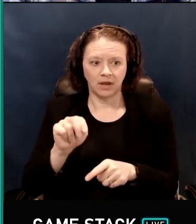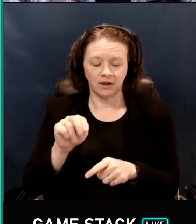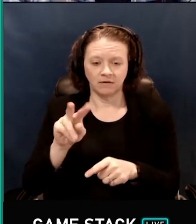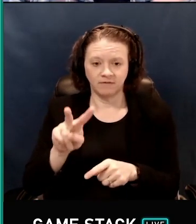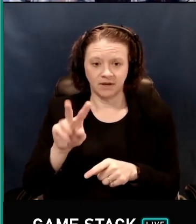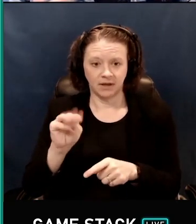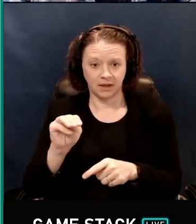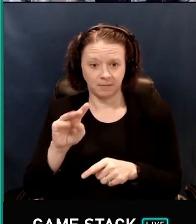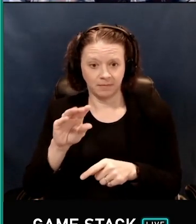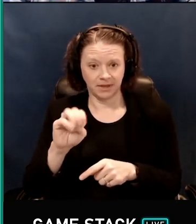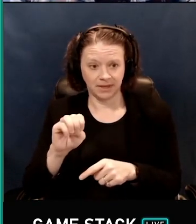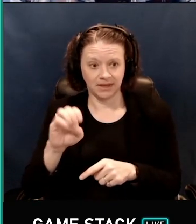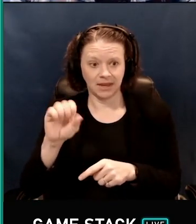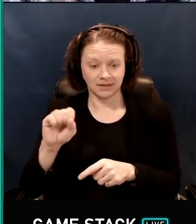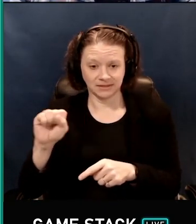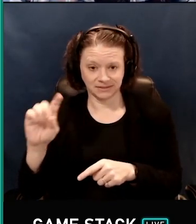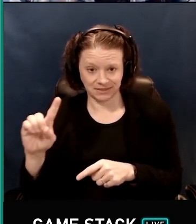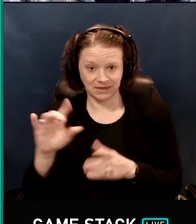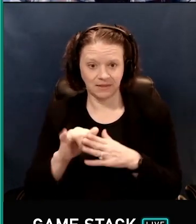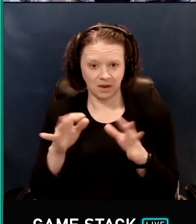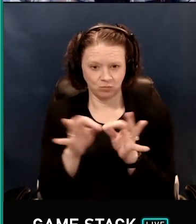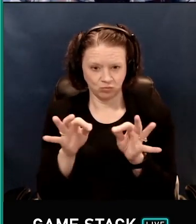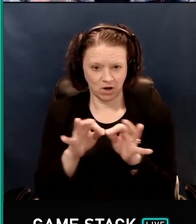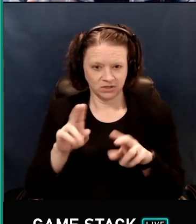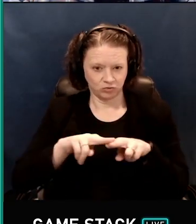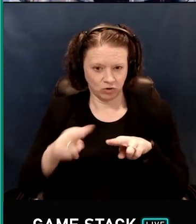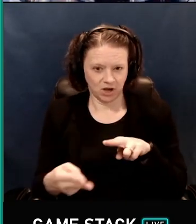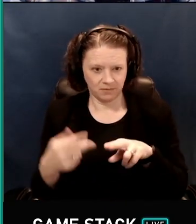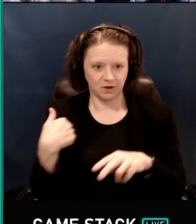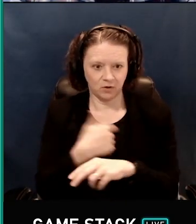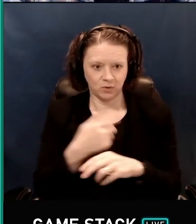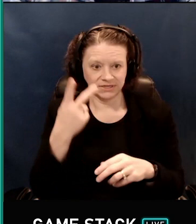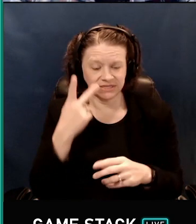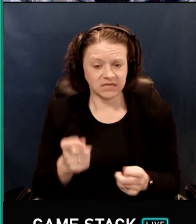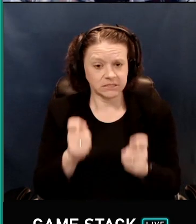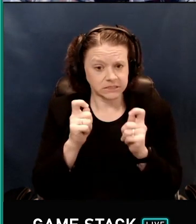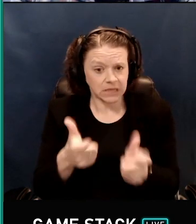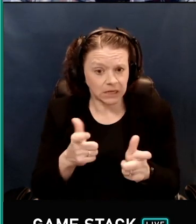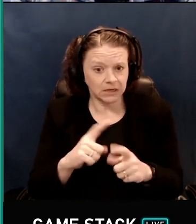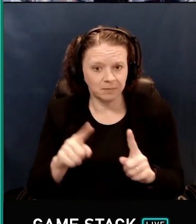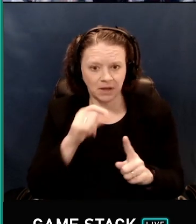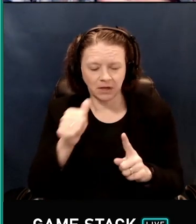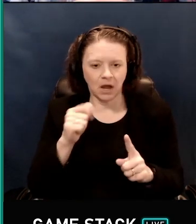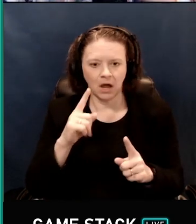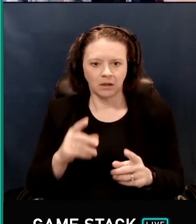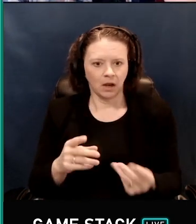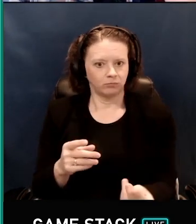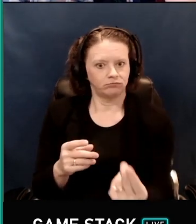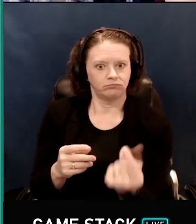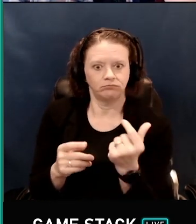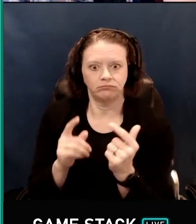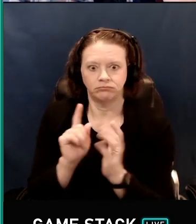drop, and what you see, essentially, is a sudden, but not instantaneous shift of users to NVMe SSD